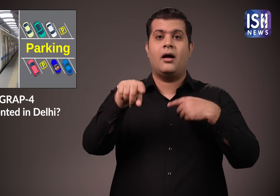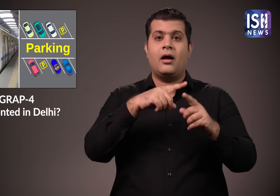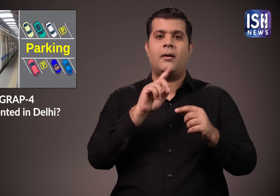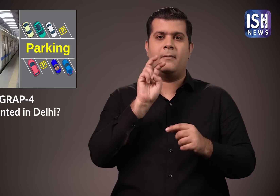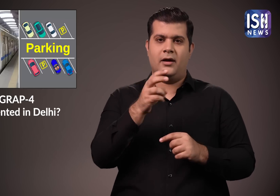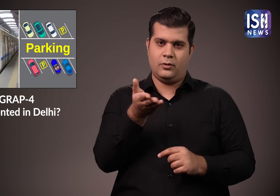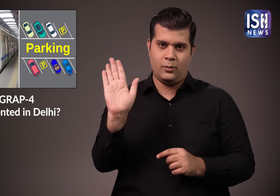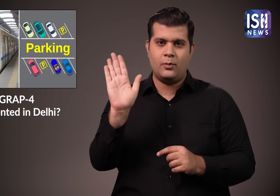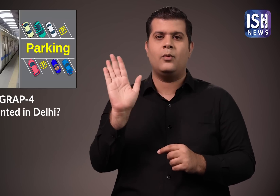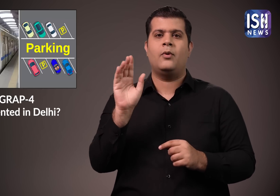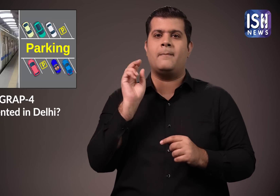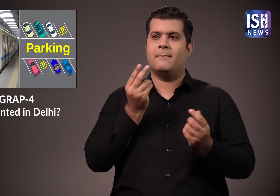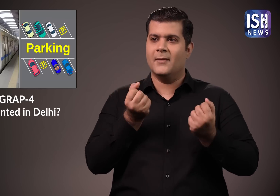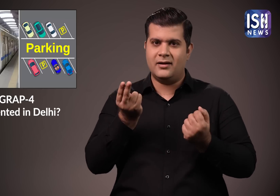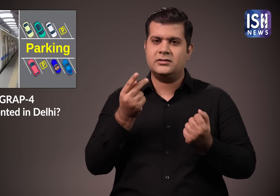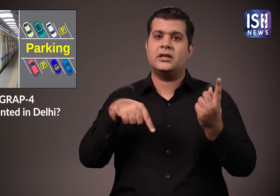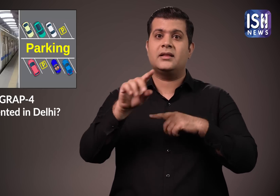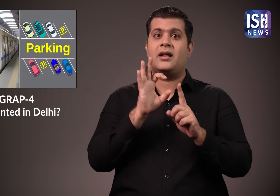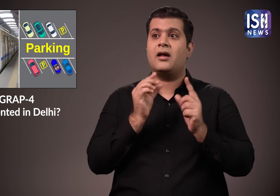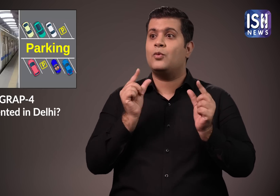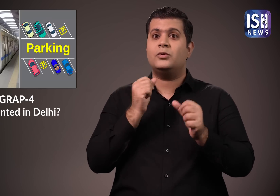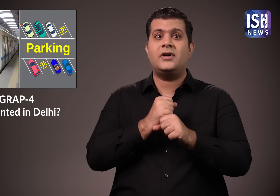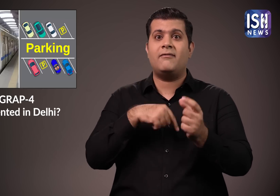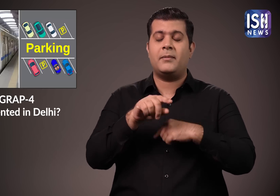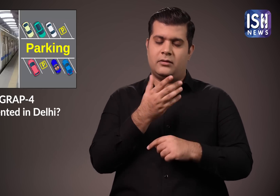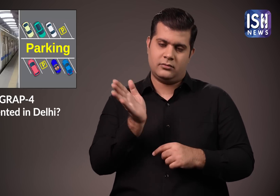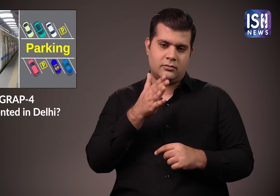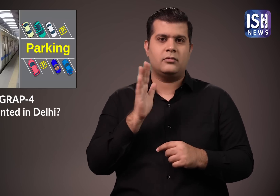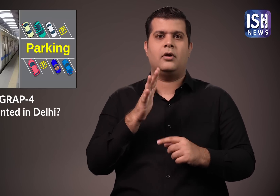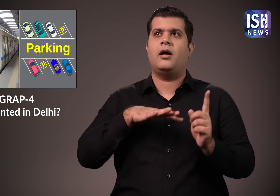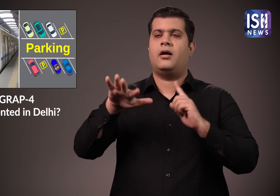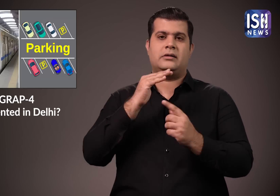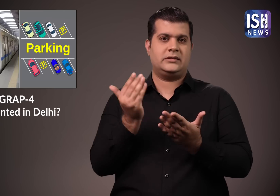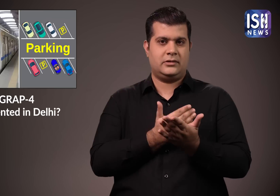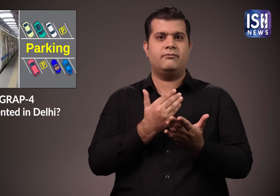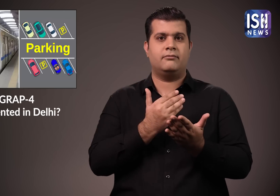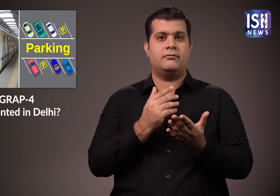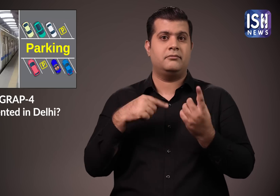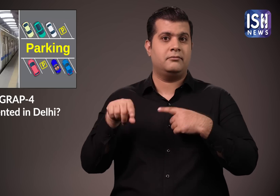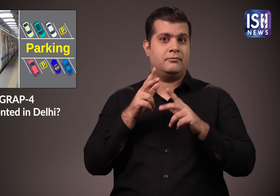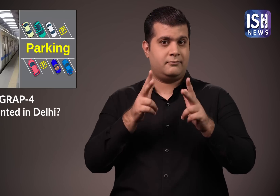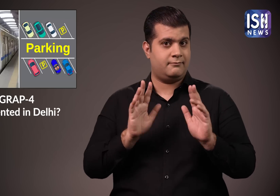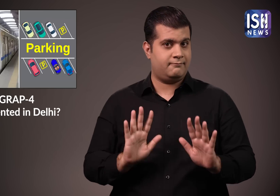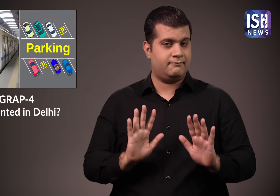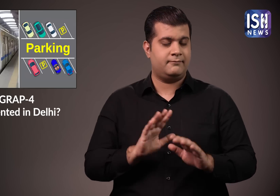This way people will use more of public transports.